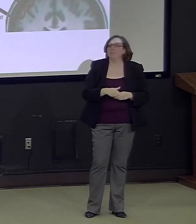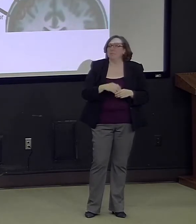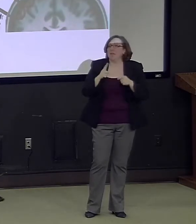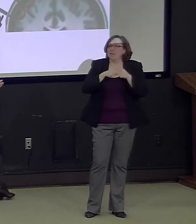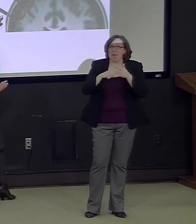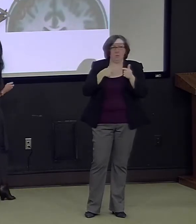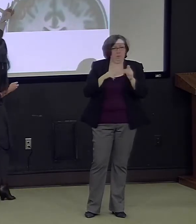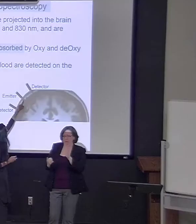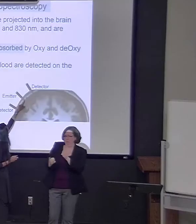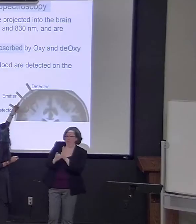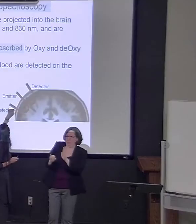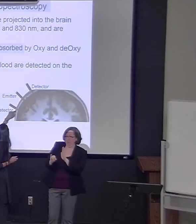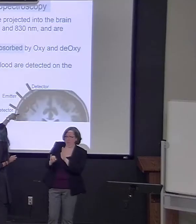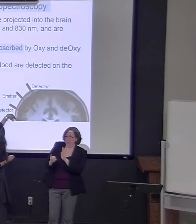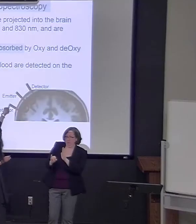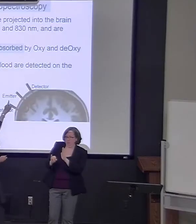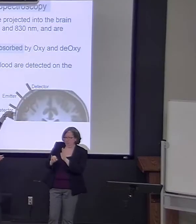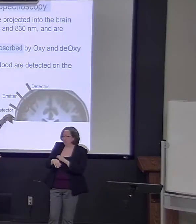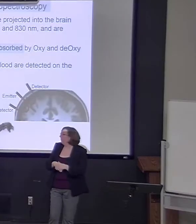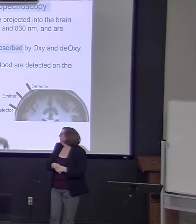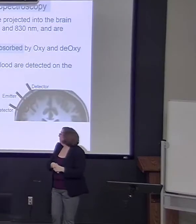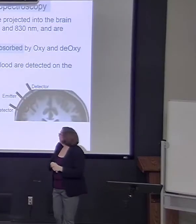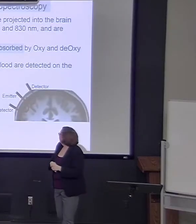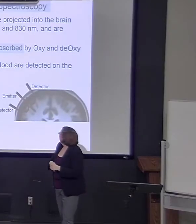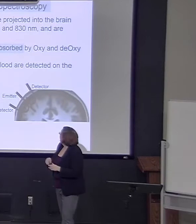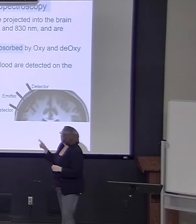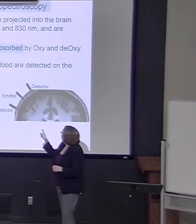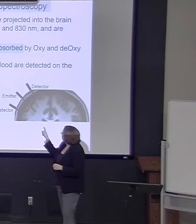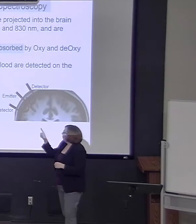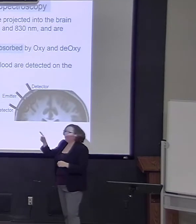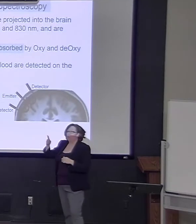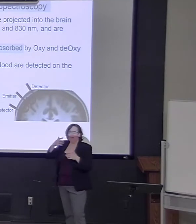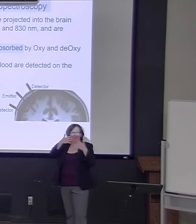And so we have detectors all around these emitters,